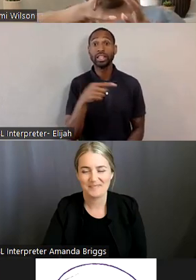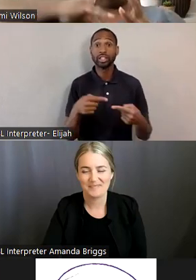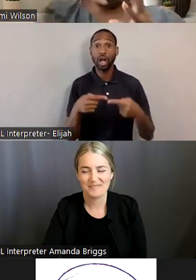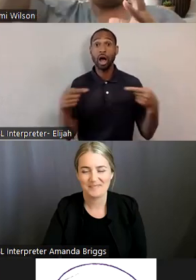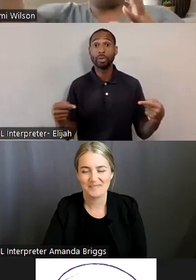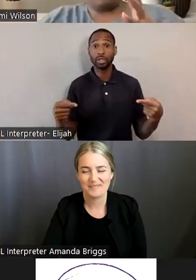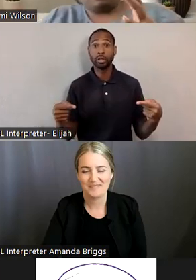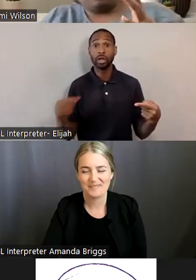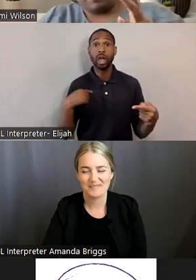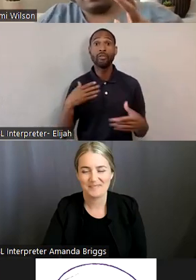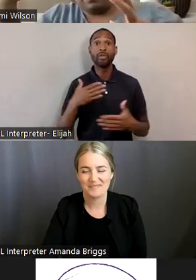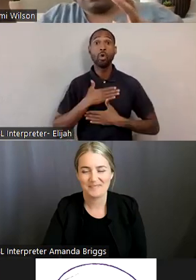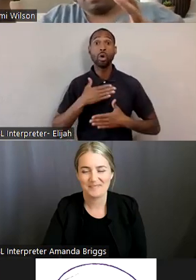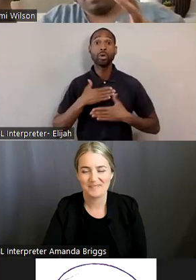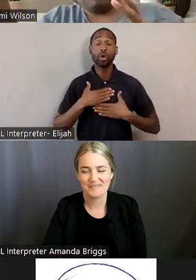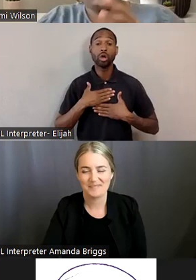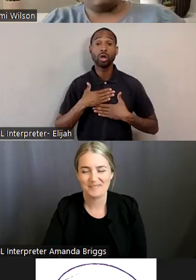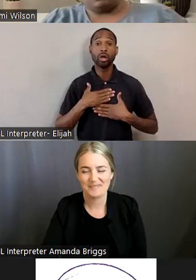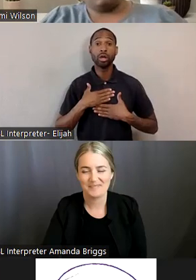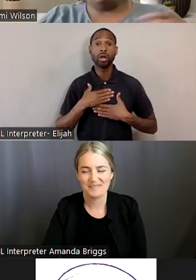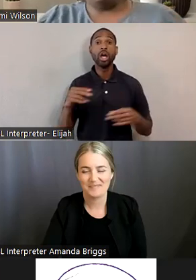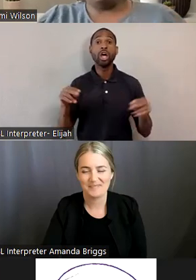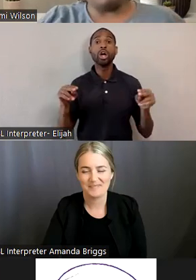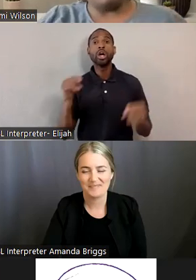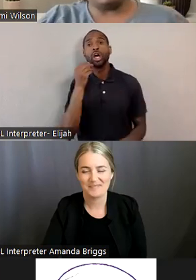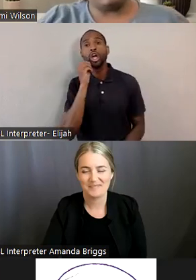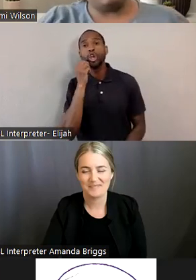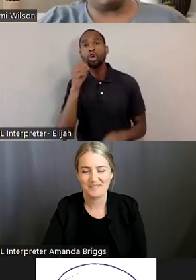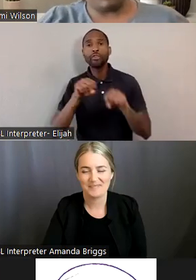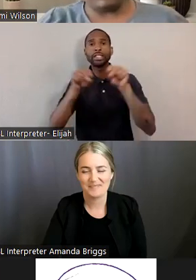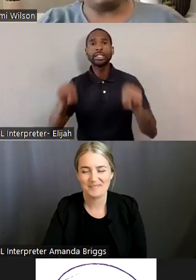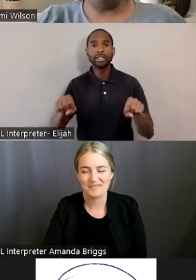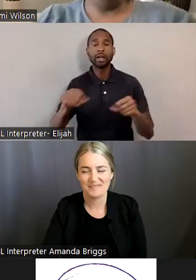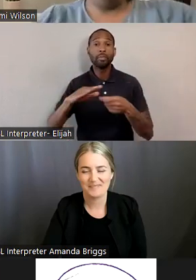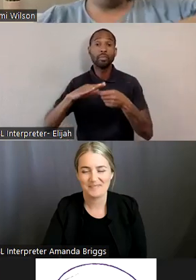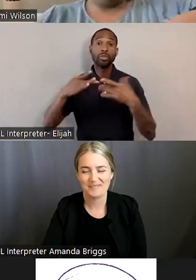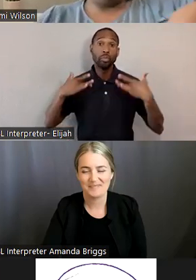where you have the respiratory depressant, the nervous system depressant.